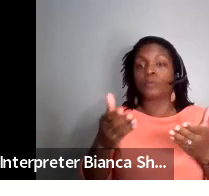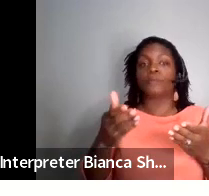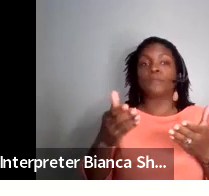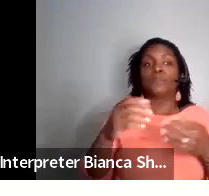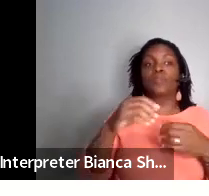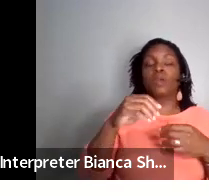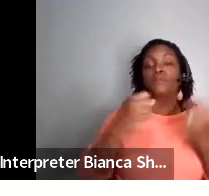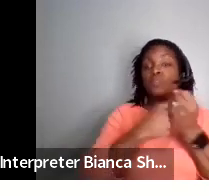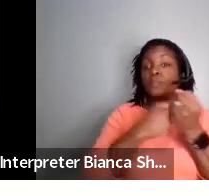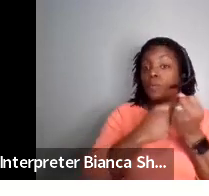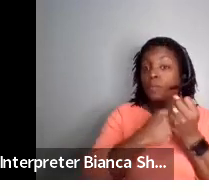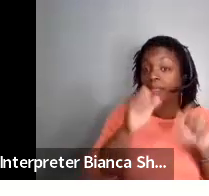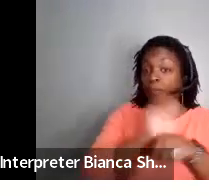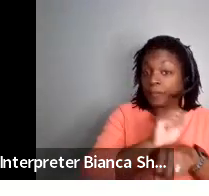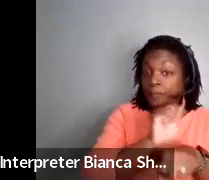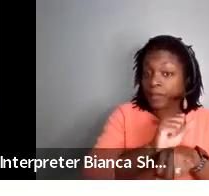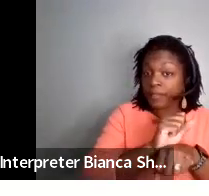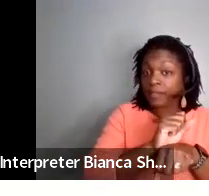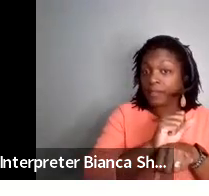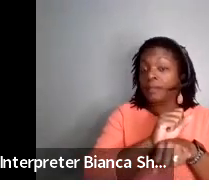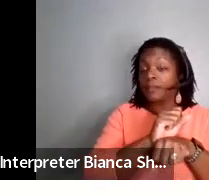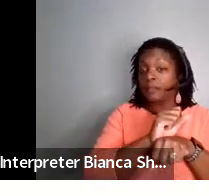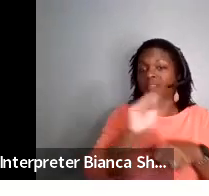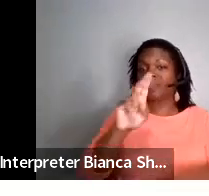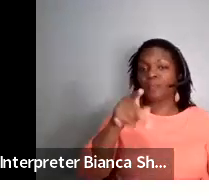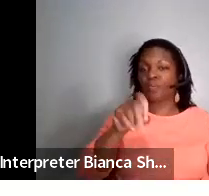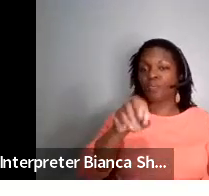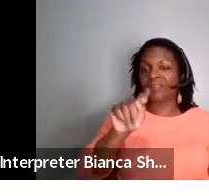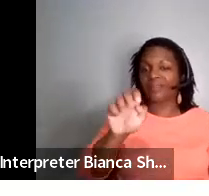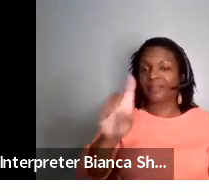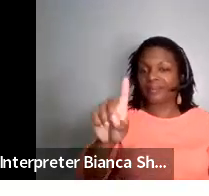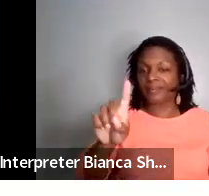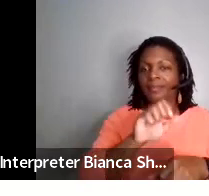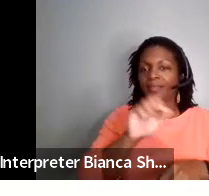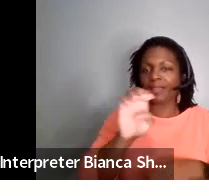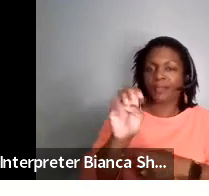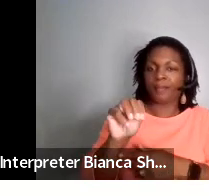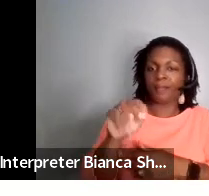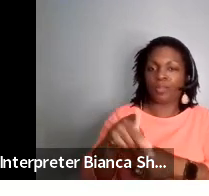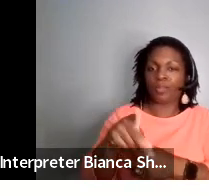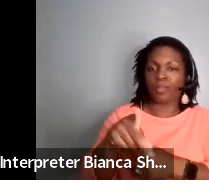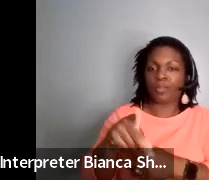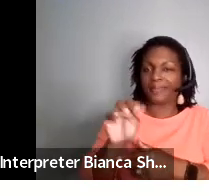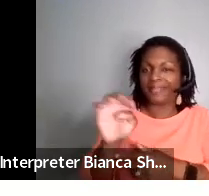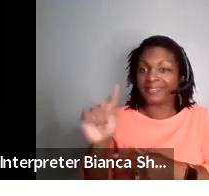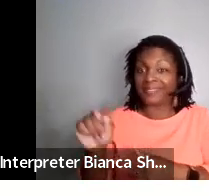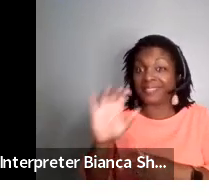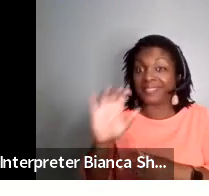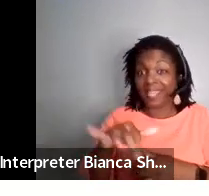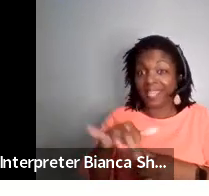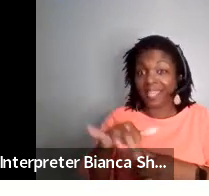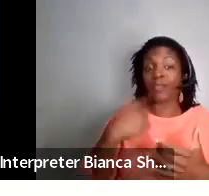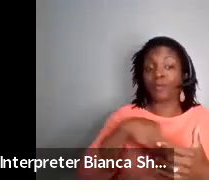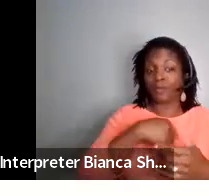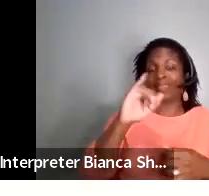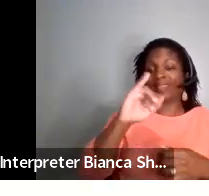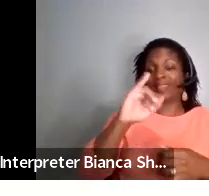This was just implemented. Earlier this year we implemented the evidence-based model of individual placements and supports and